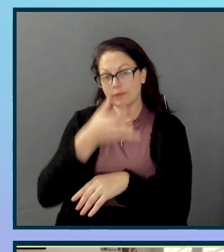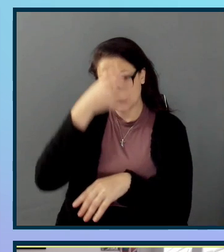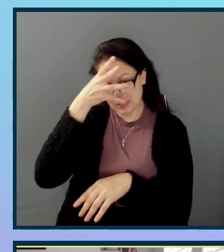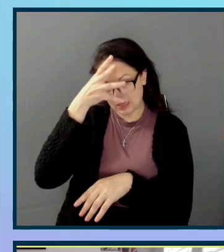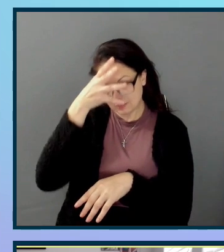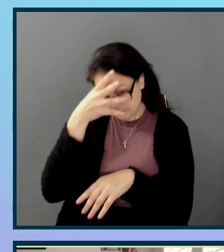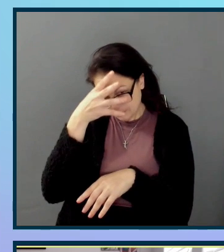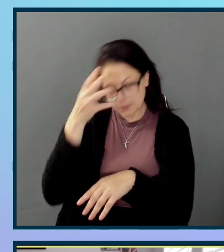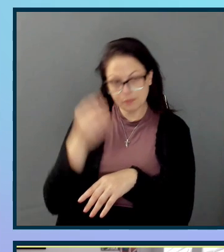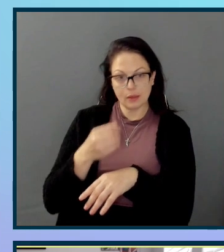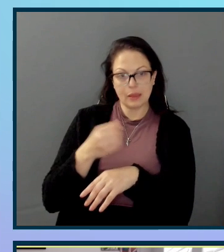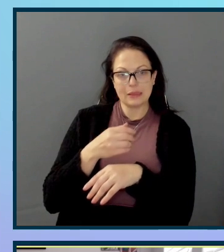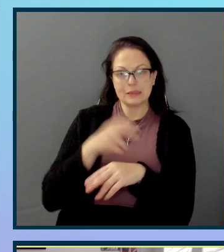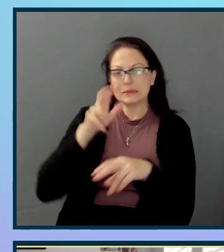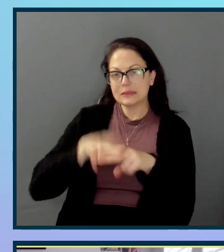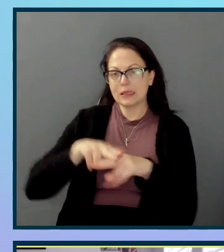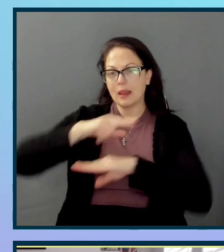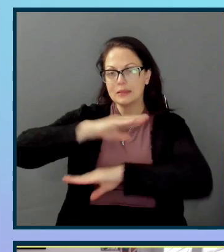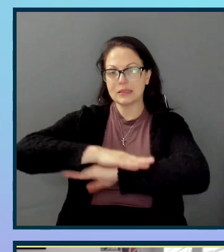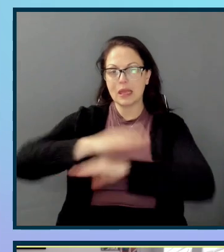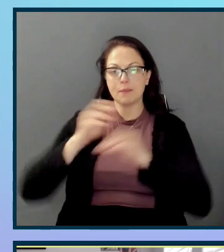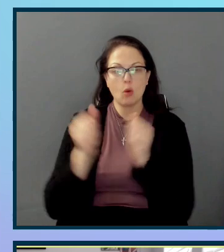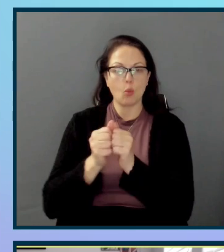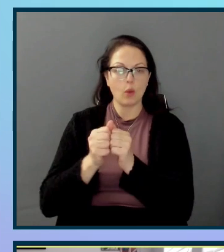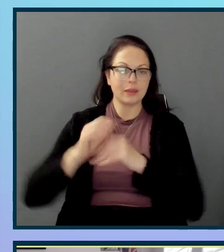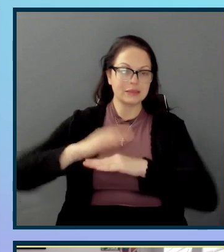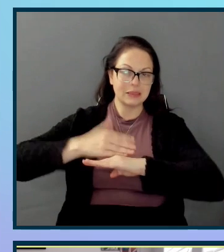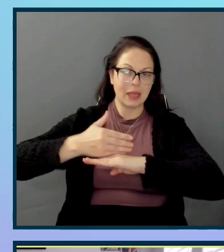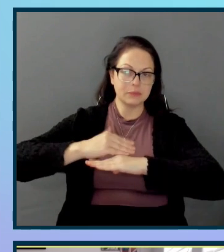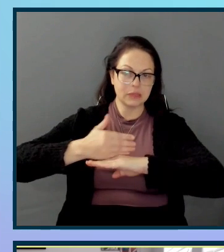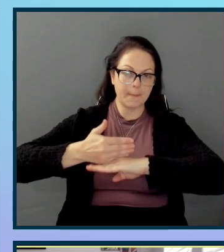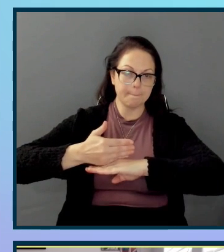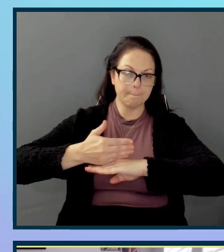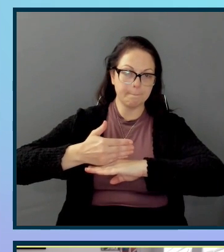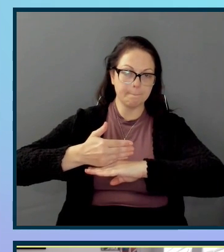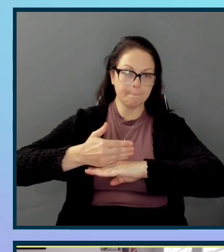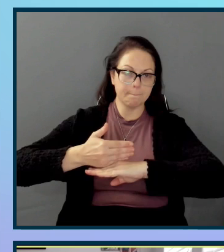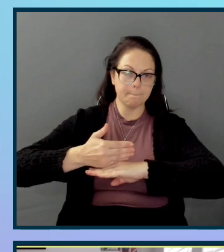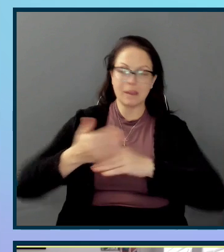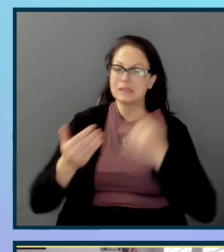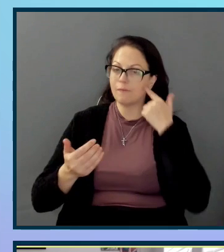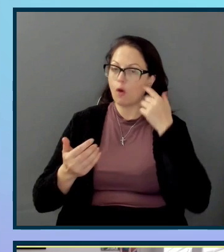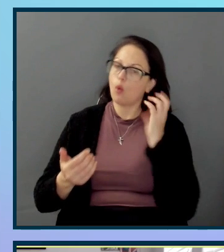who's at a table with his computer in front of him. His phone is sort of connected